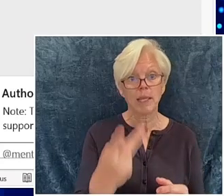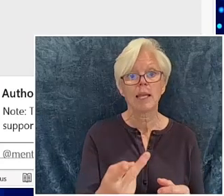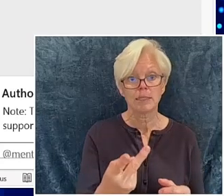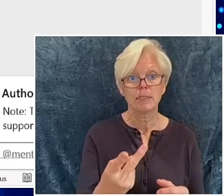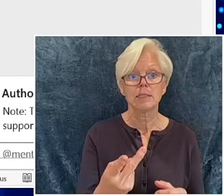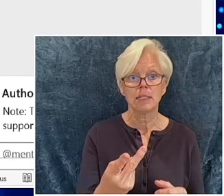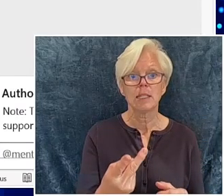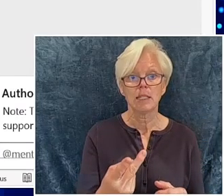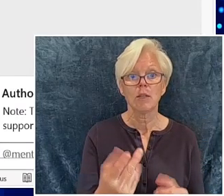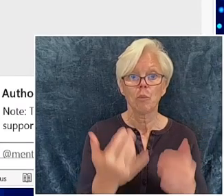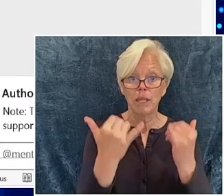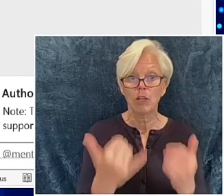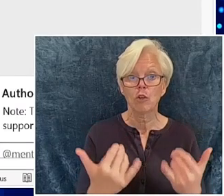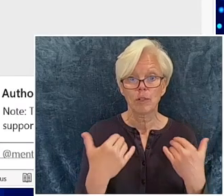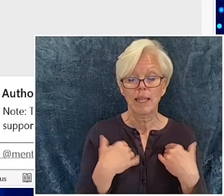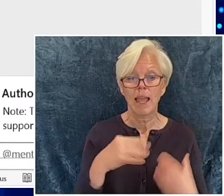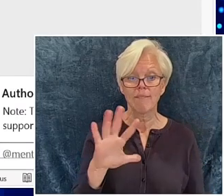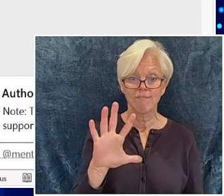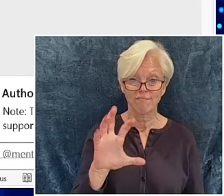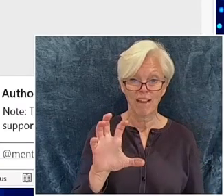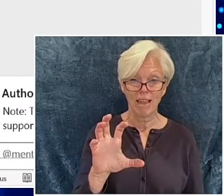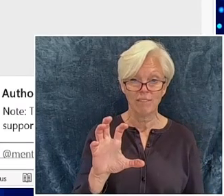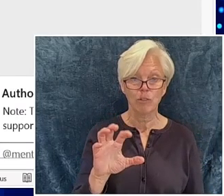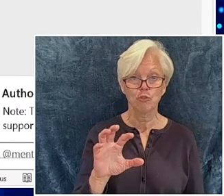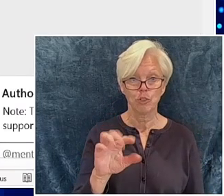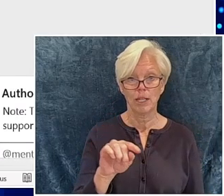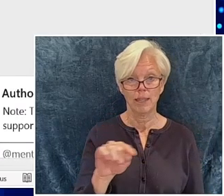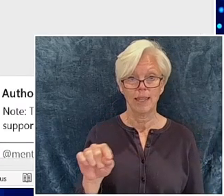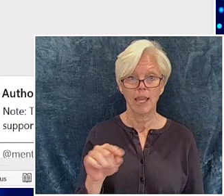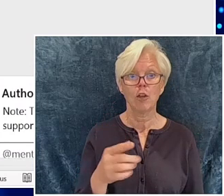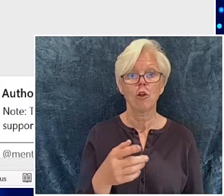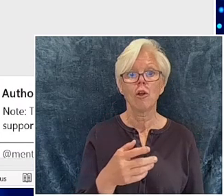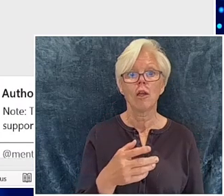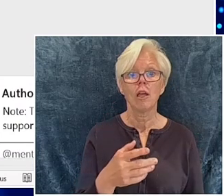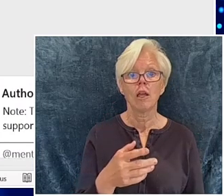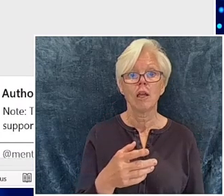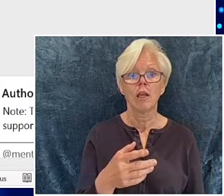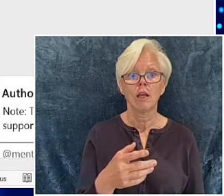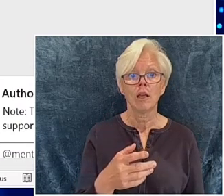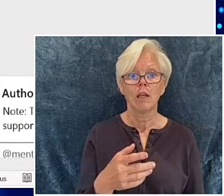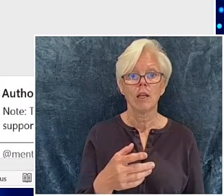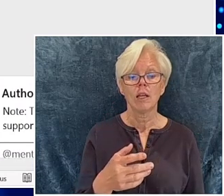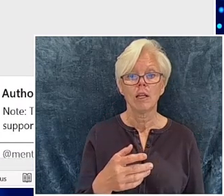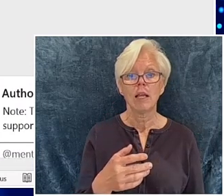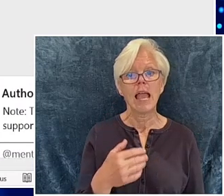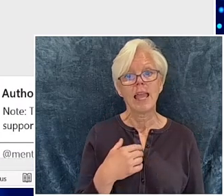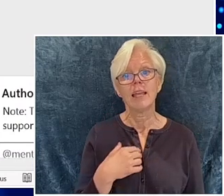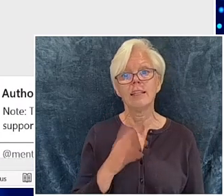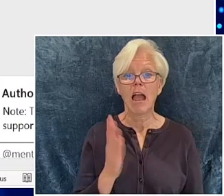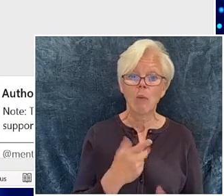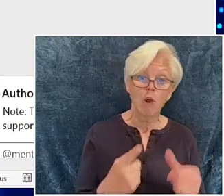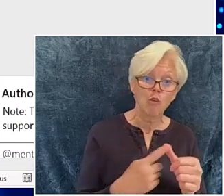currently have 500 here. And we- our original thought was to look